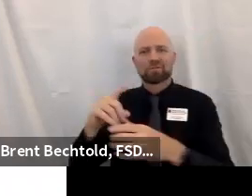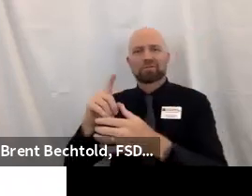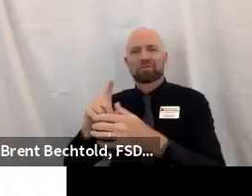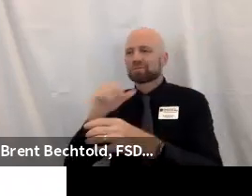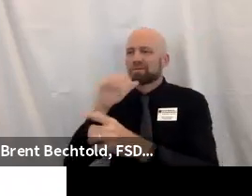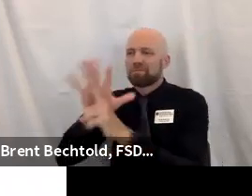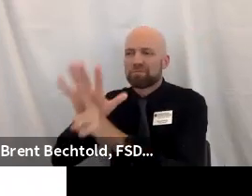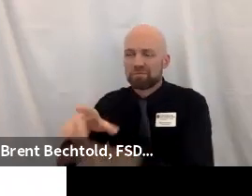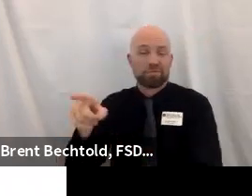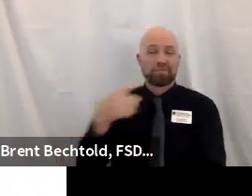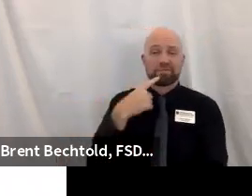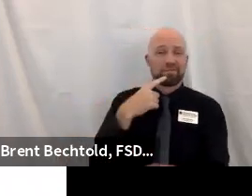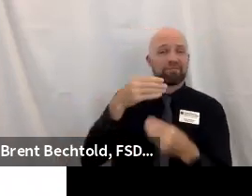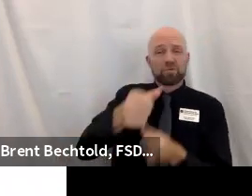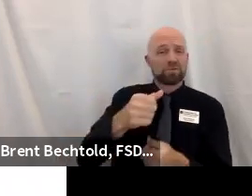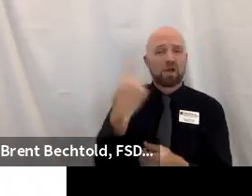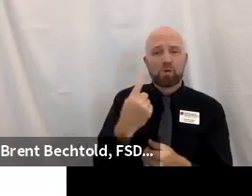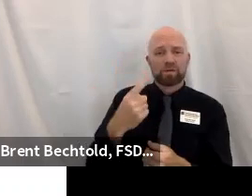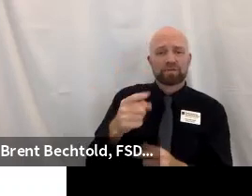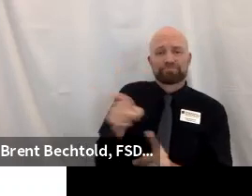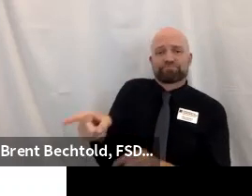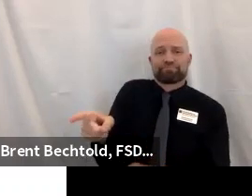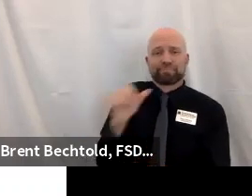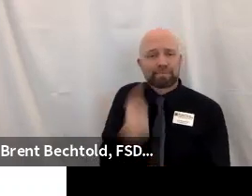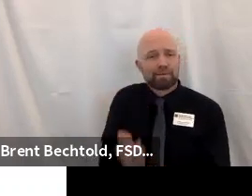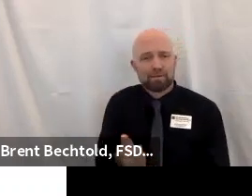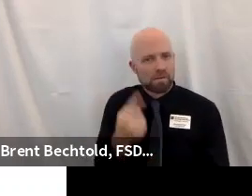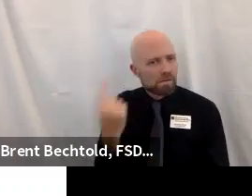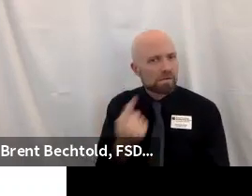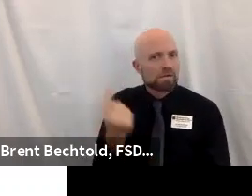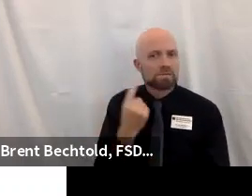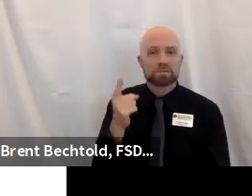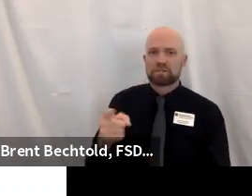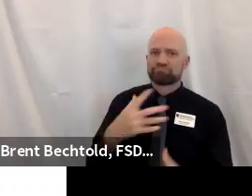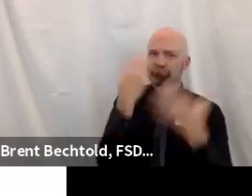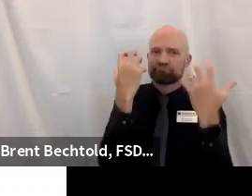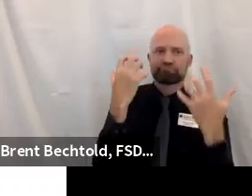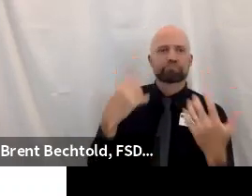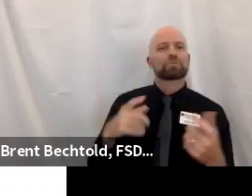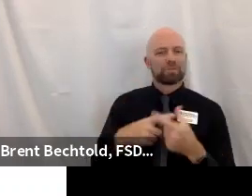what's popular in education at that time and what's not and he said fluency is always on the "not hot" list.